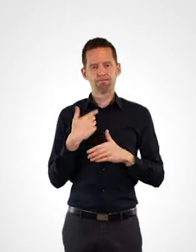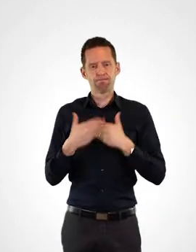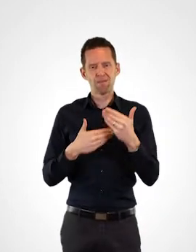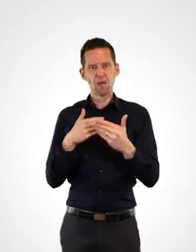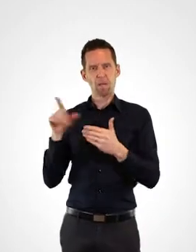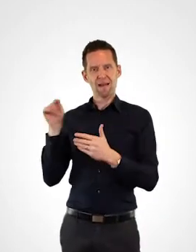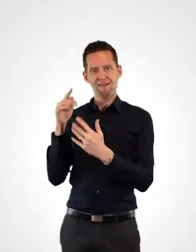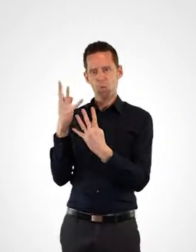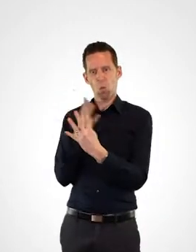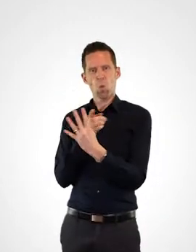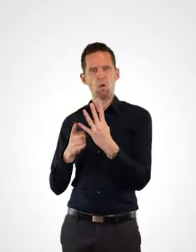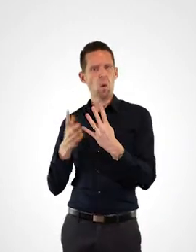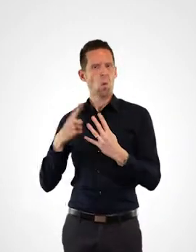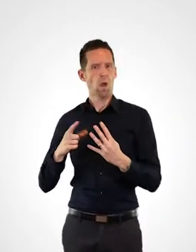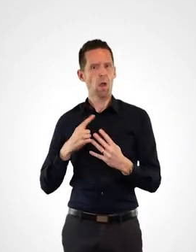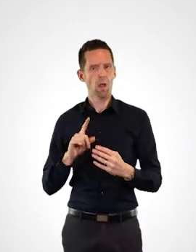why we chose these four components.